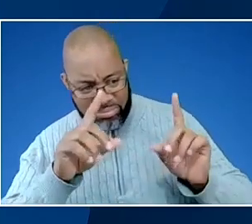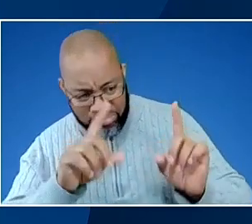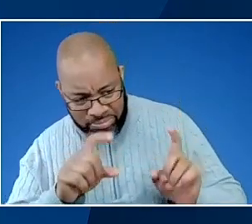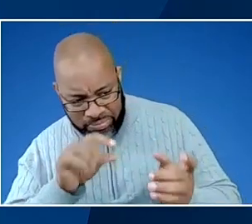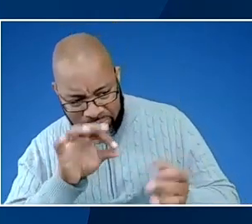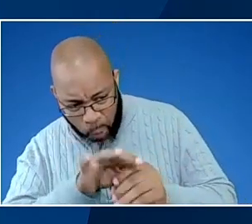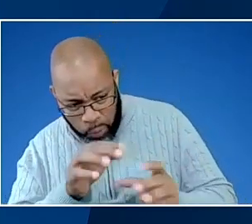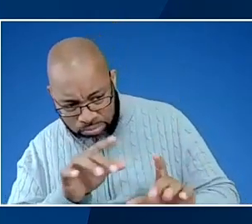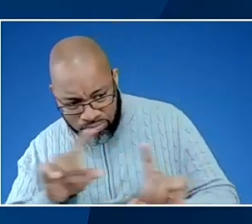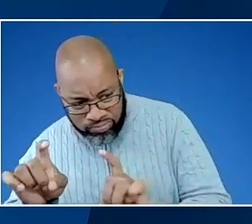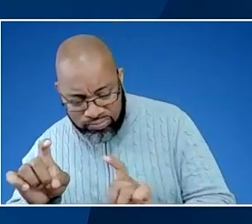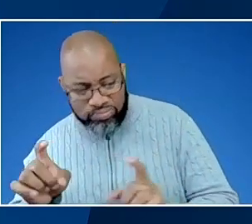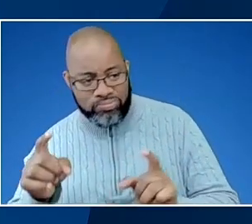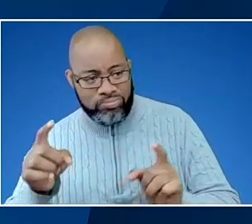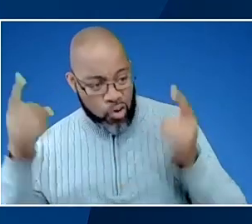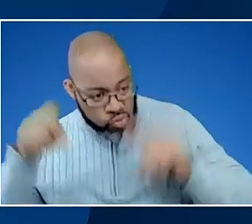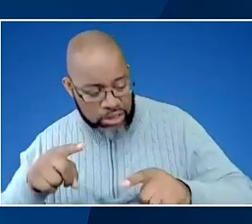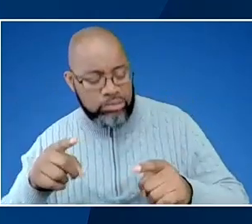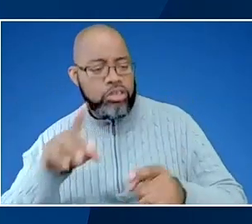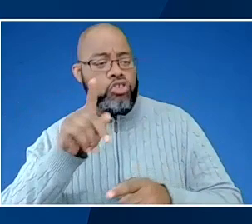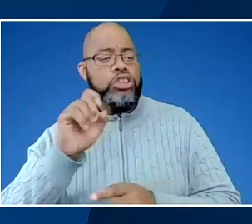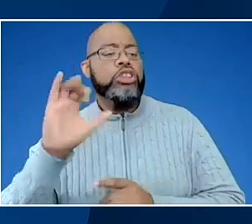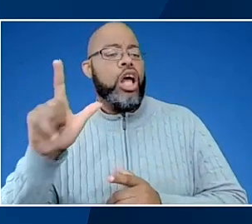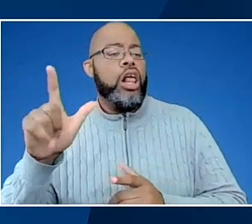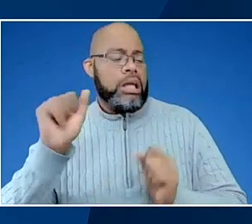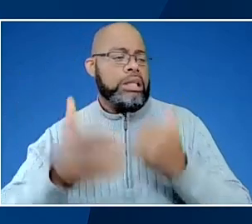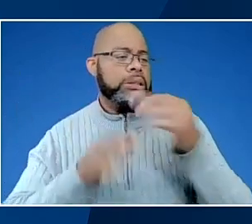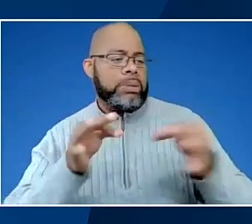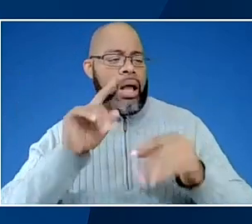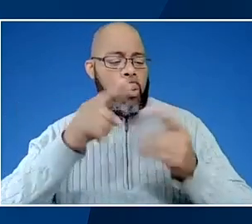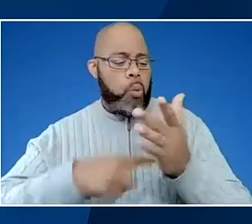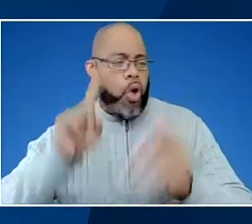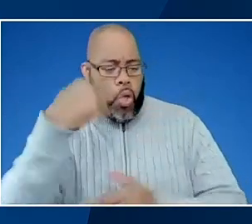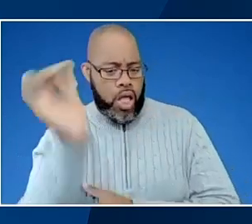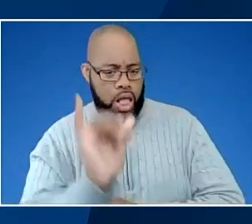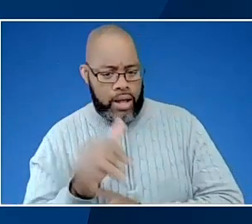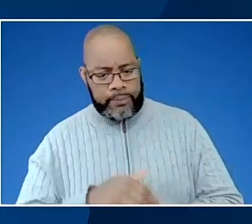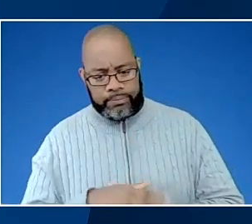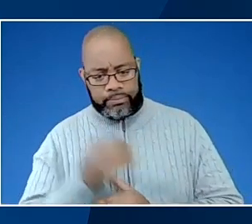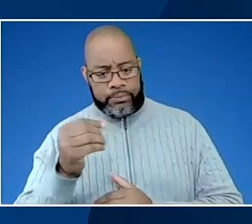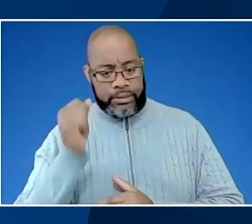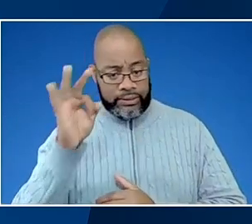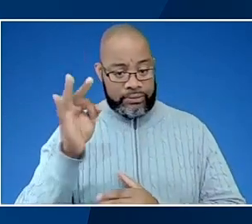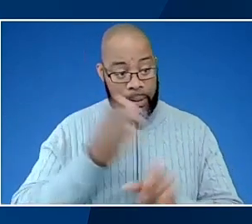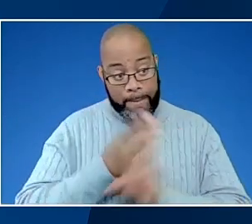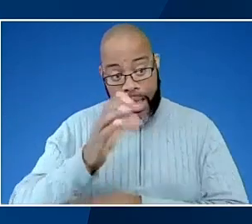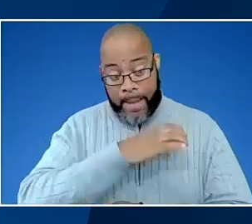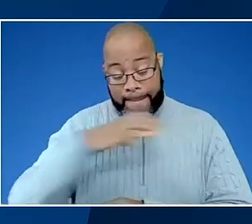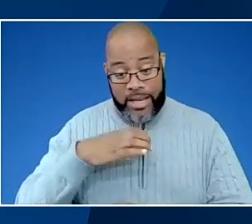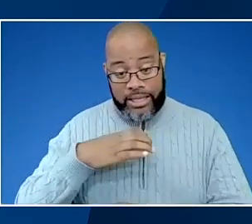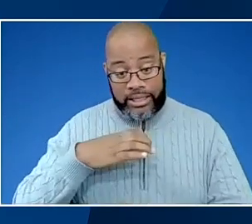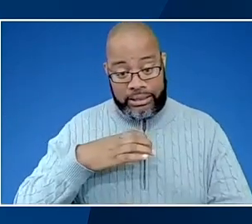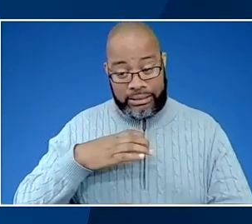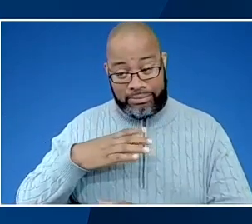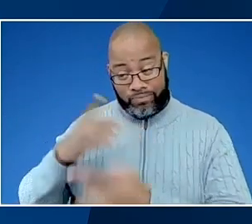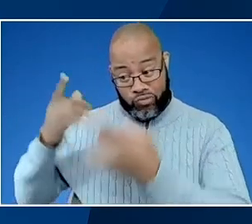did here. Krystil can explain how it'll- how it will look. And if the main committee reaches consensus, so- oh, I don't know if I said